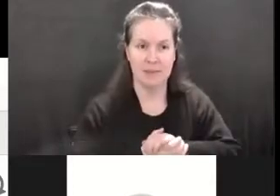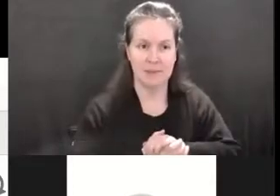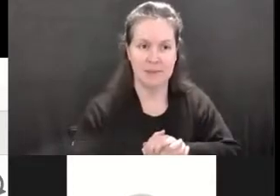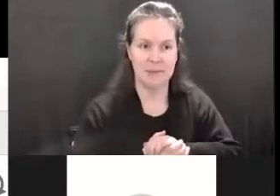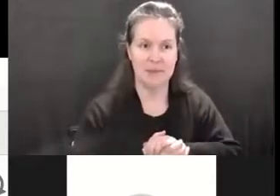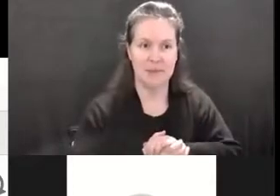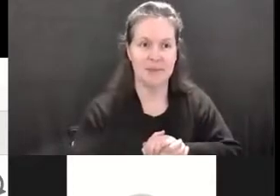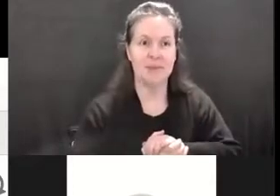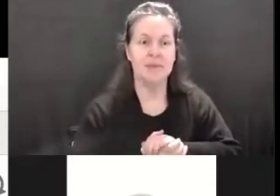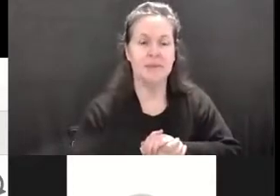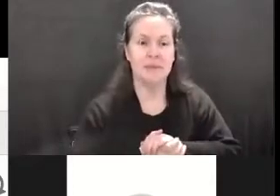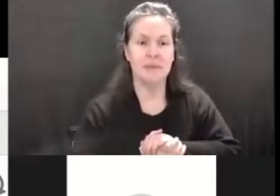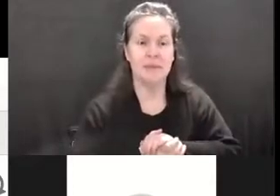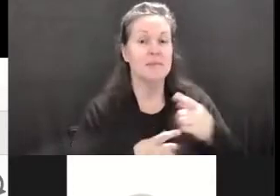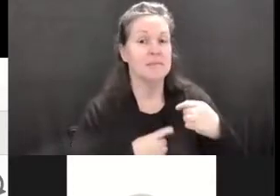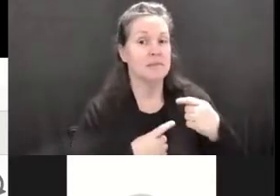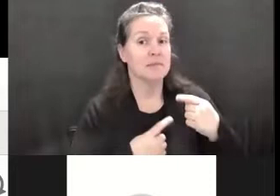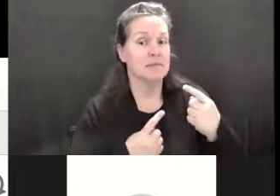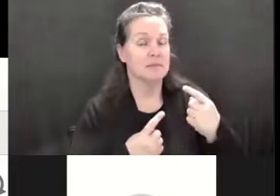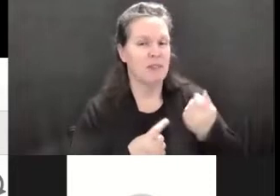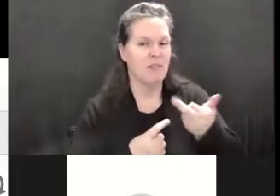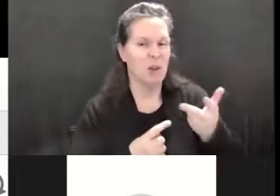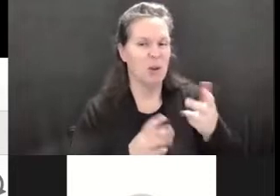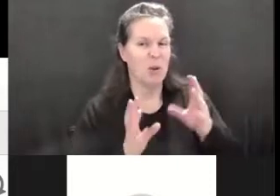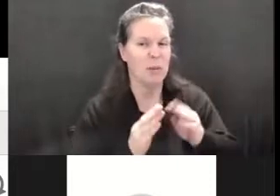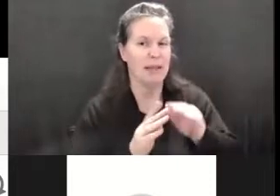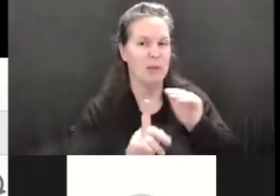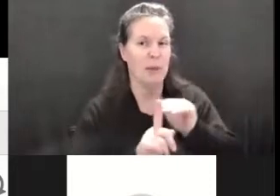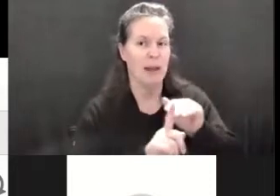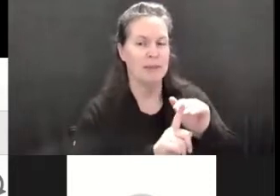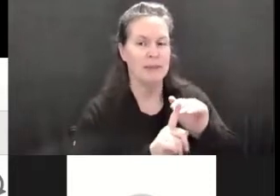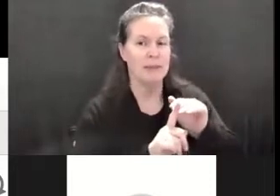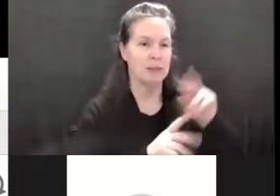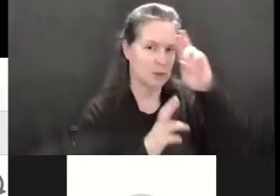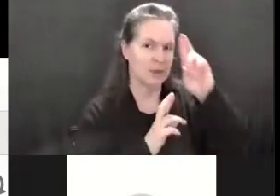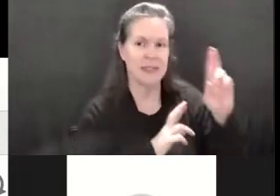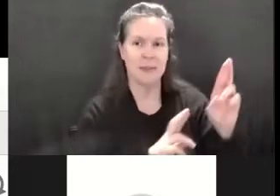Since, a few meeting reminders, be mindful and respectful to all that attend